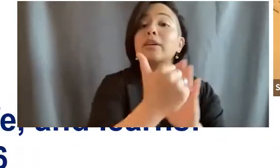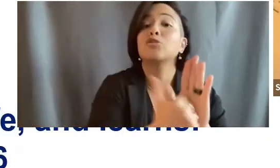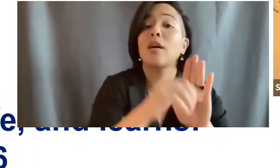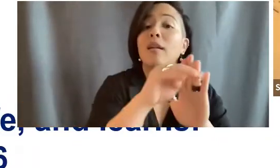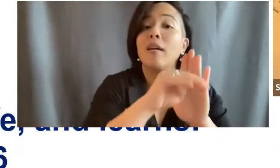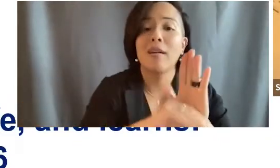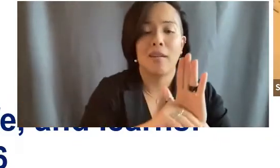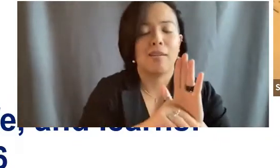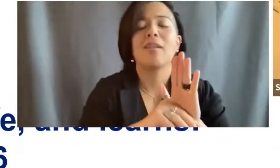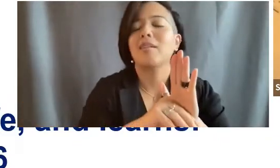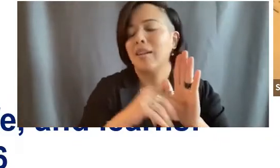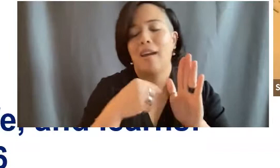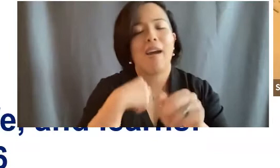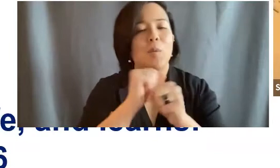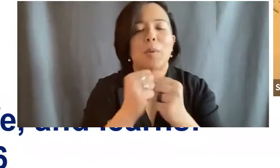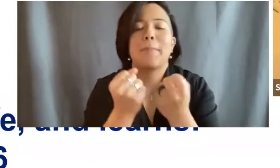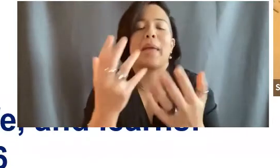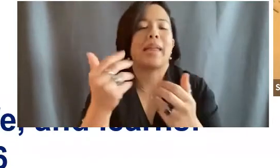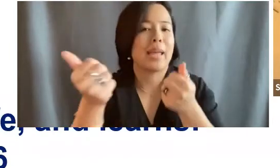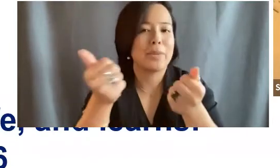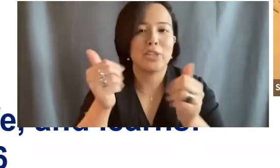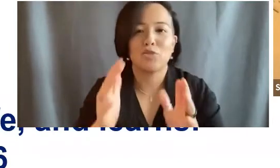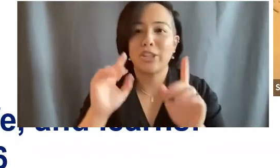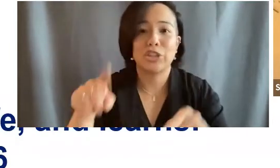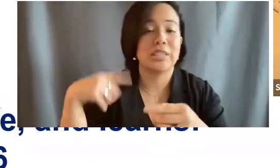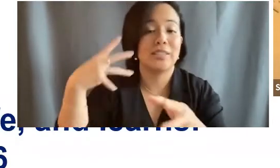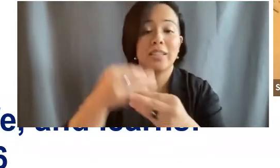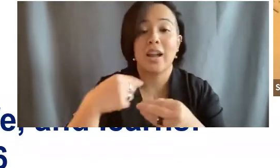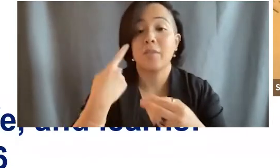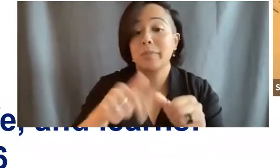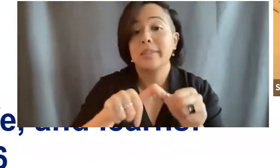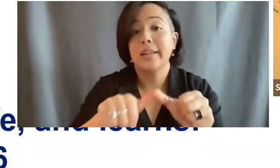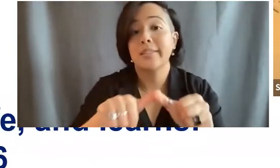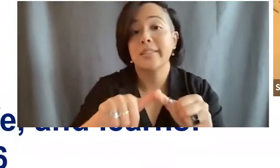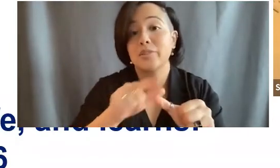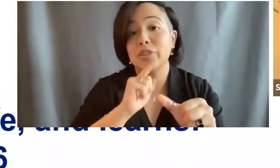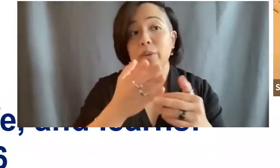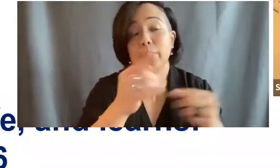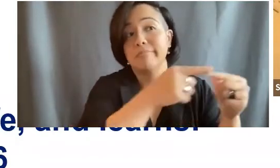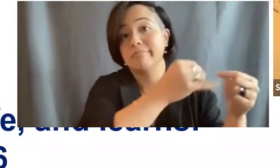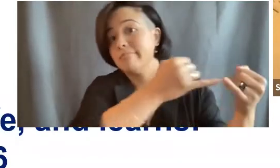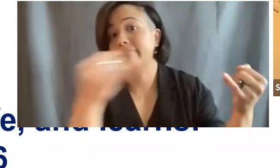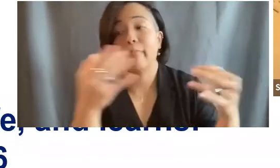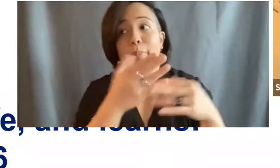years over the last decade or so. So, you know, thank you for that.